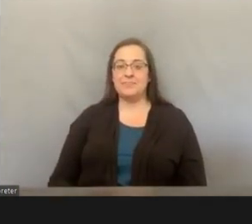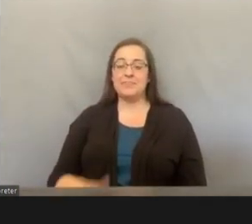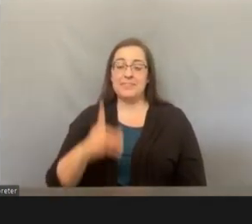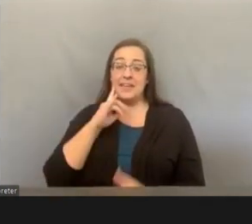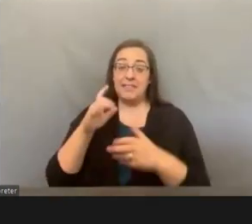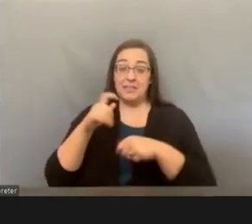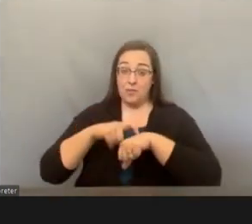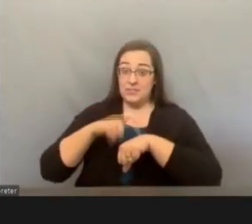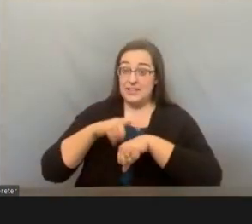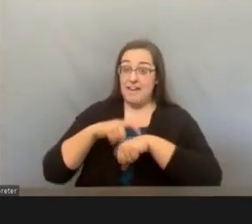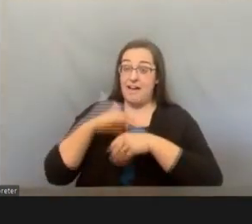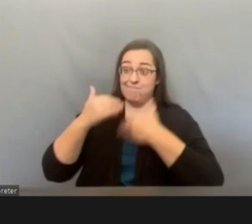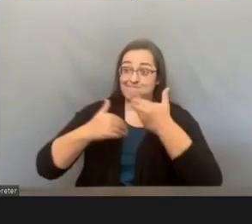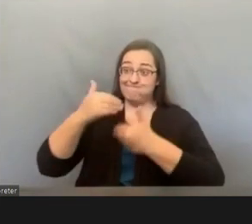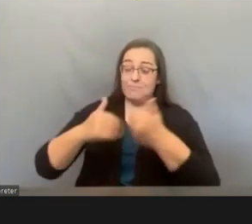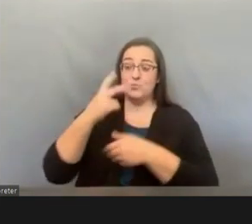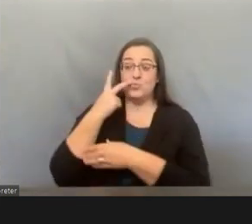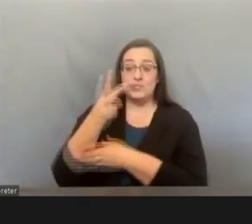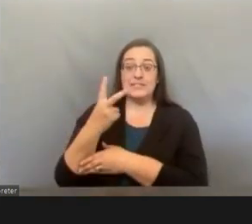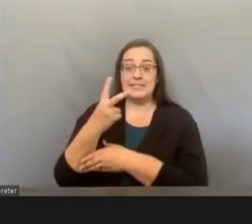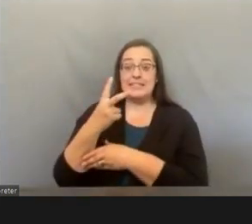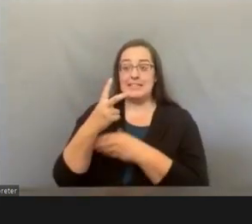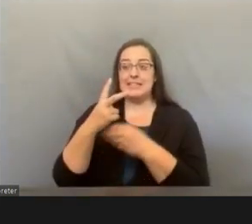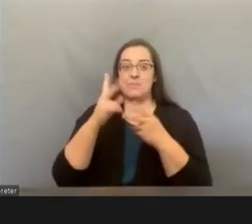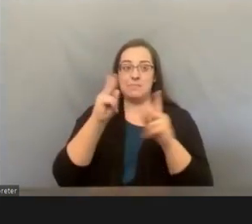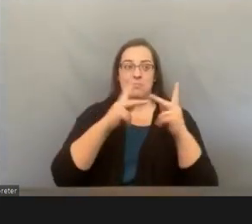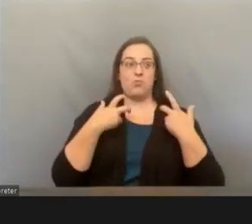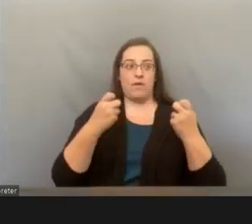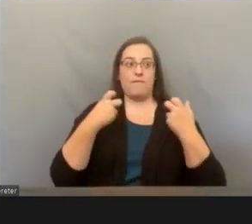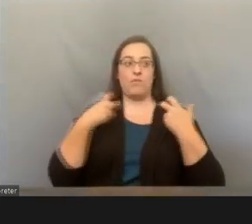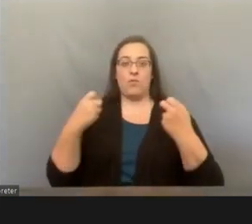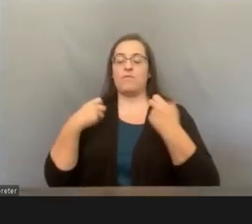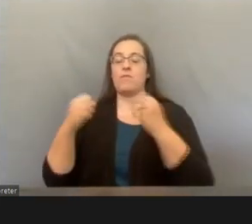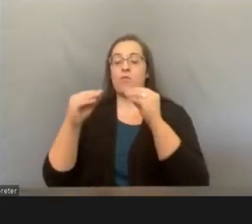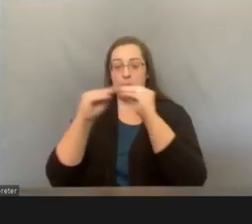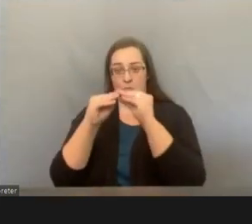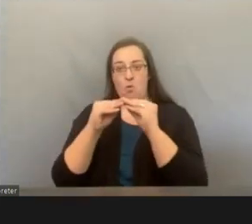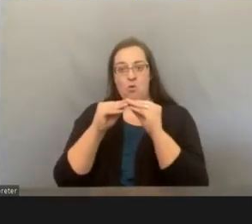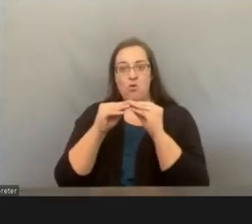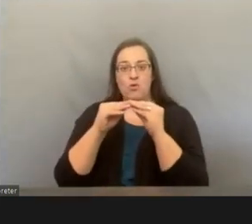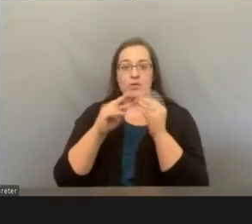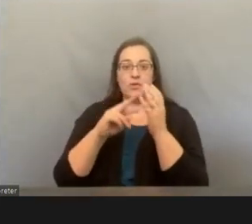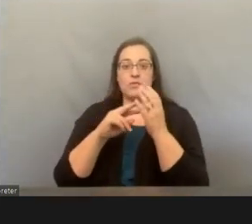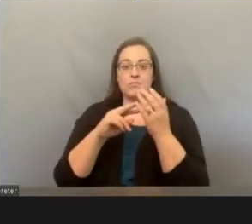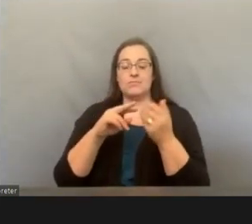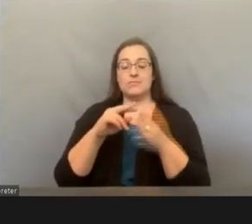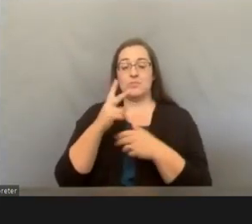NUMBERS OF RECOVERY WITH THE NET ACTIVE CASES ARE SHOWING IN THE NEGATIVE.